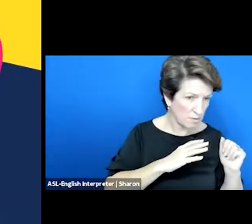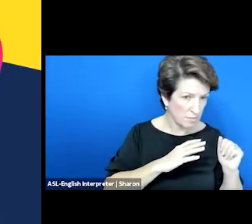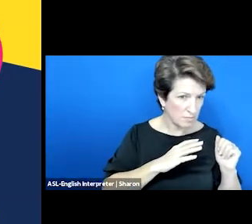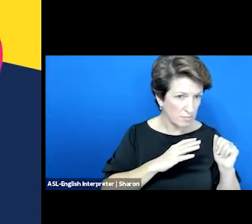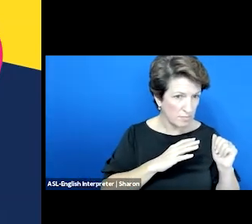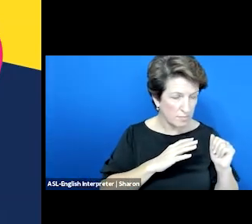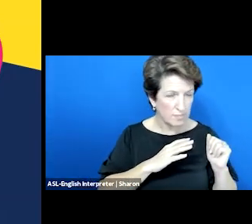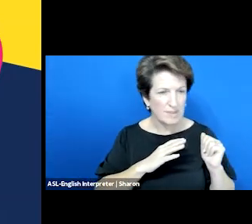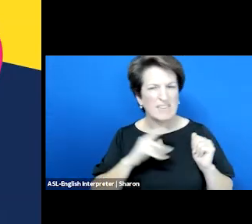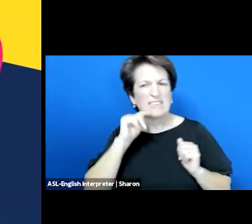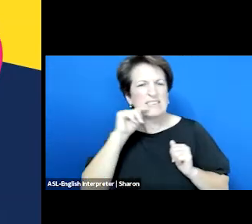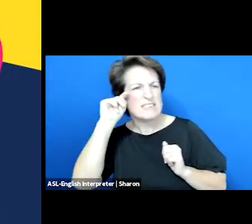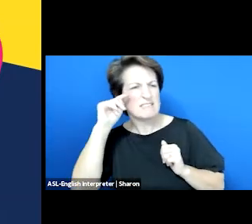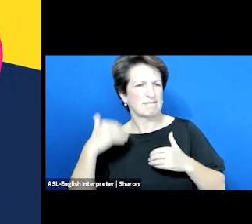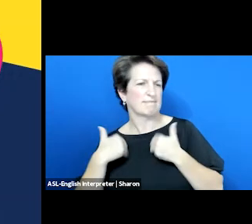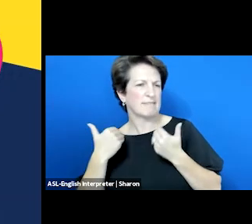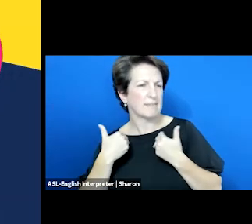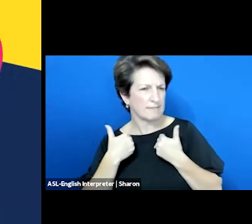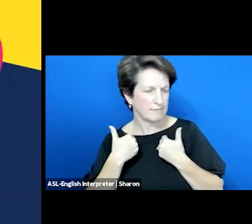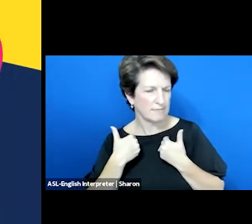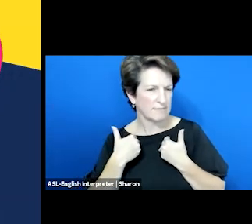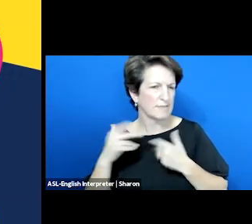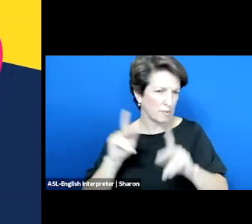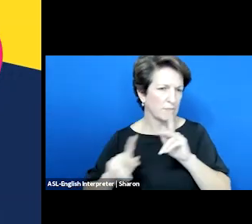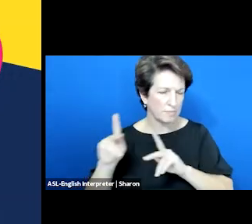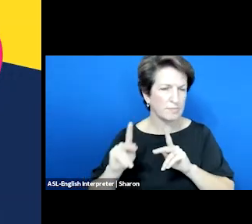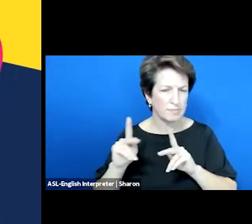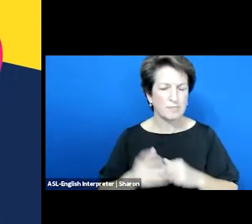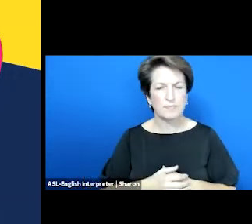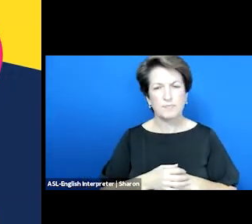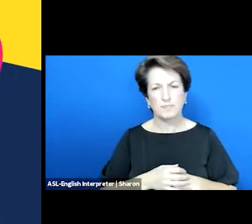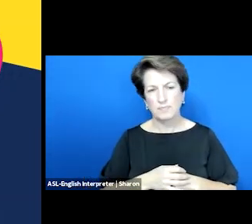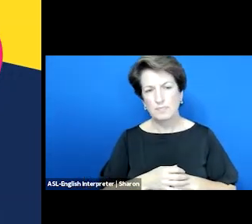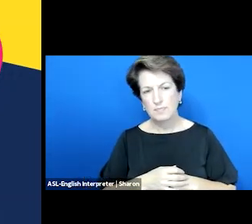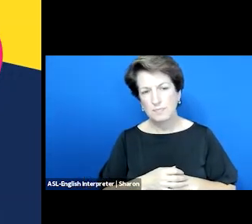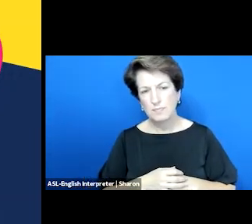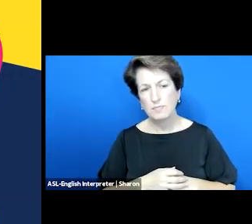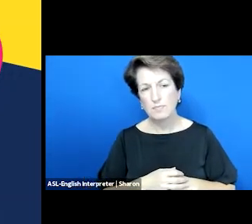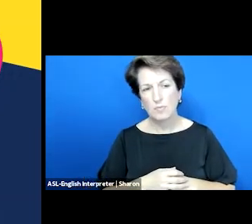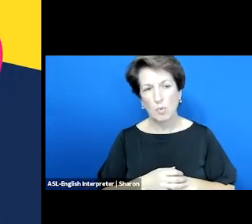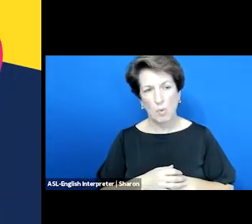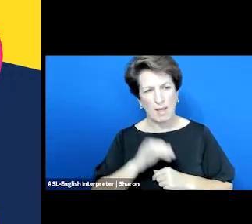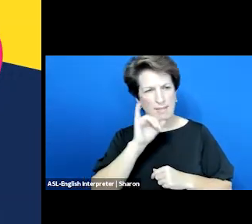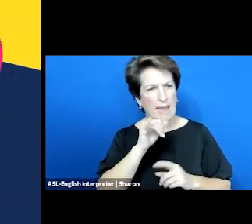So what this looks like, what these cases look like. It's typically someone will have chest pain, trouble breathing, or E regular heartbeat after having vaccination. Again,